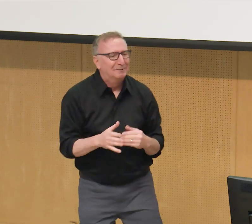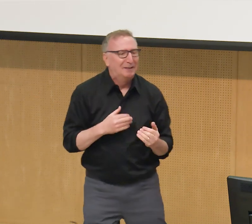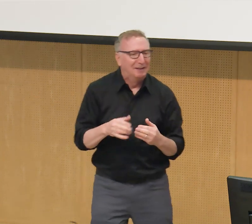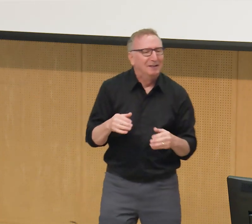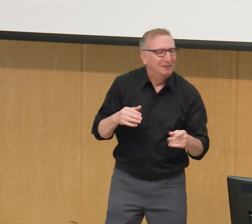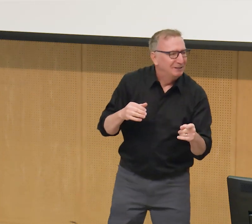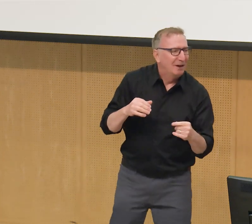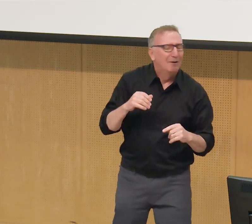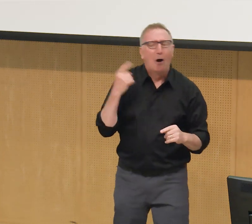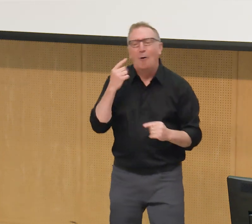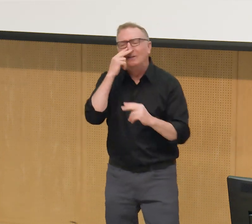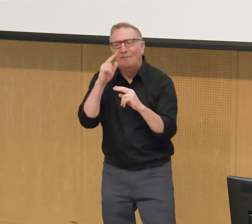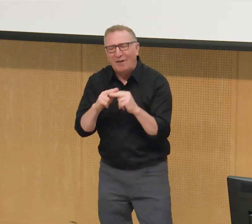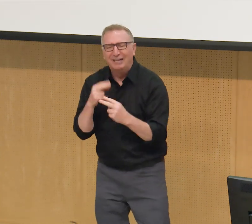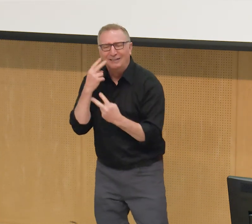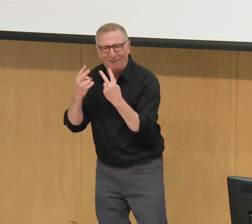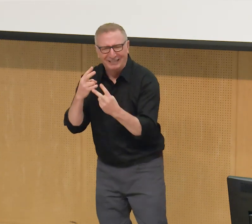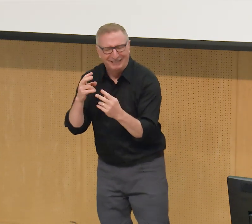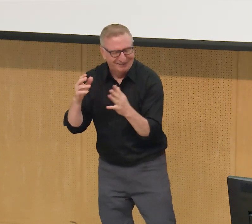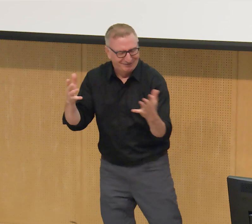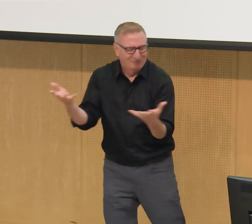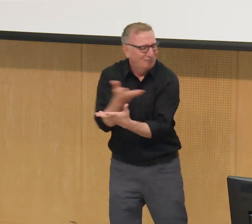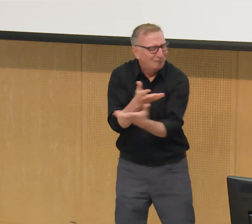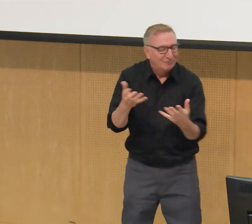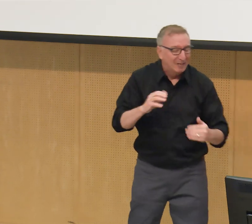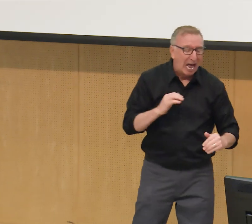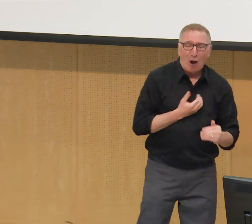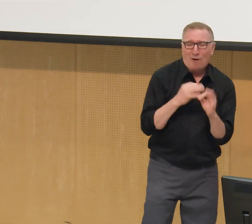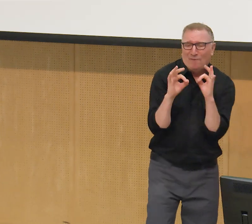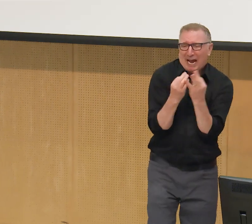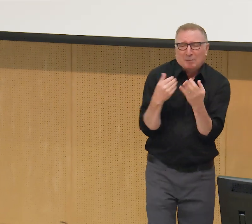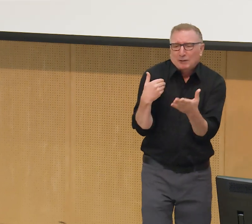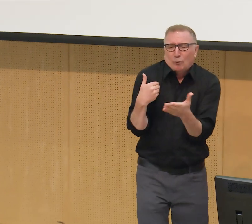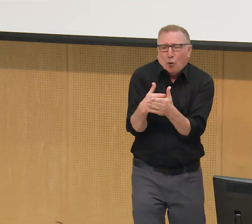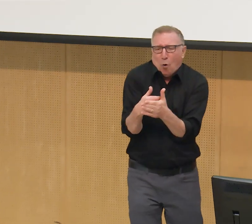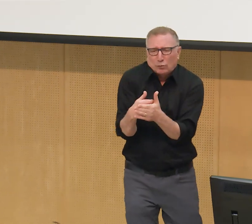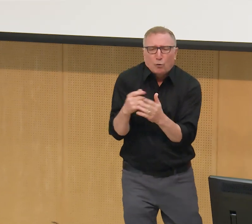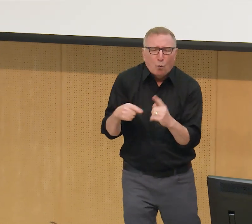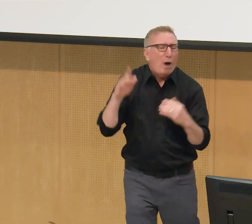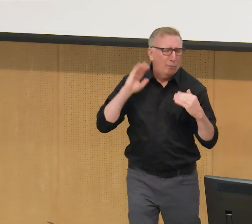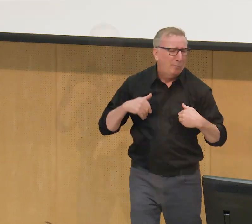because we were so wrapped up in all the other things, but that's what life was like. We're young, you know.